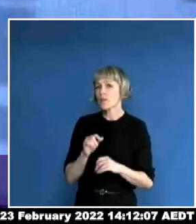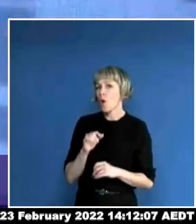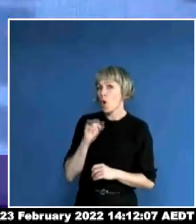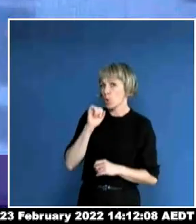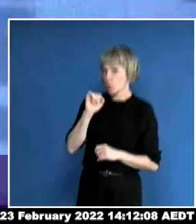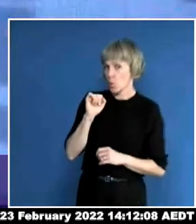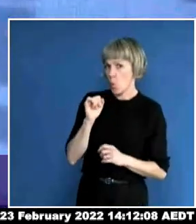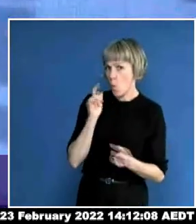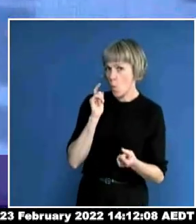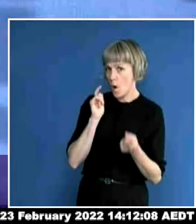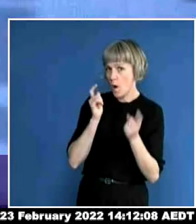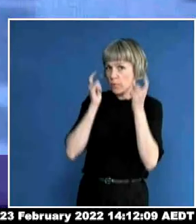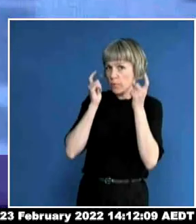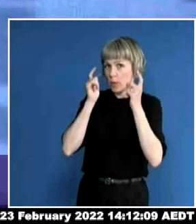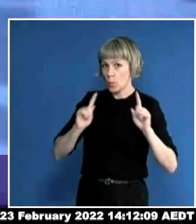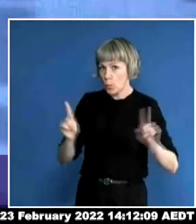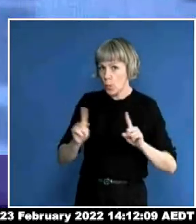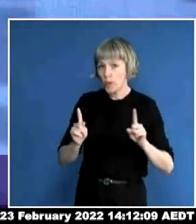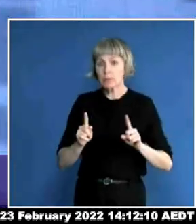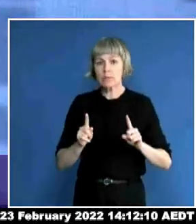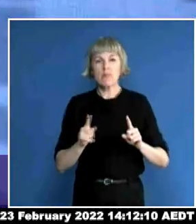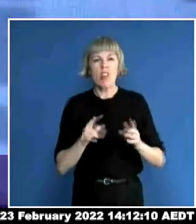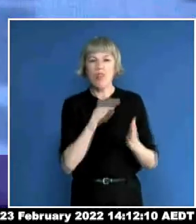which was the coffee machine on the bench.